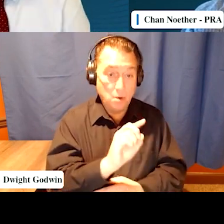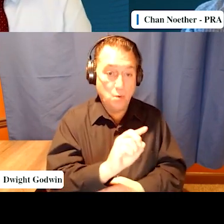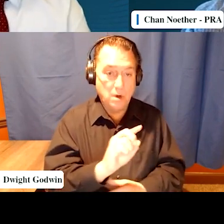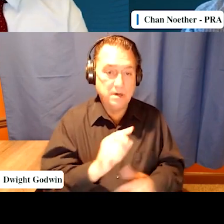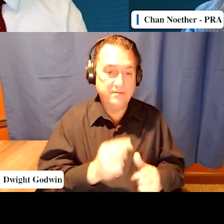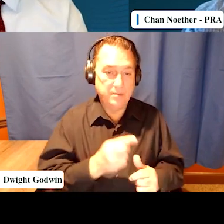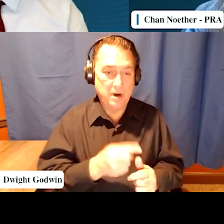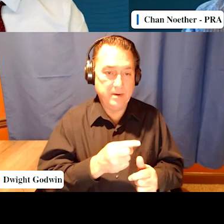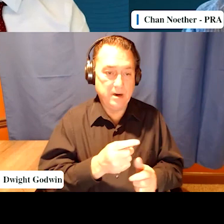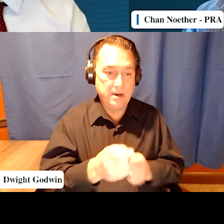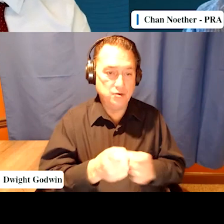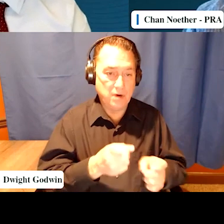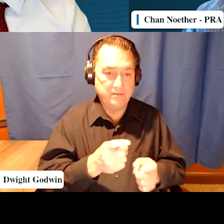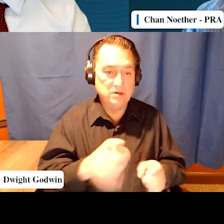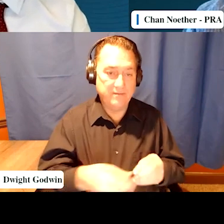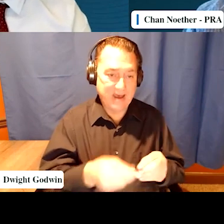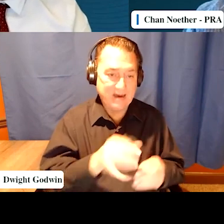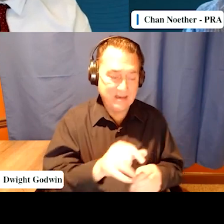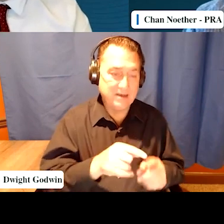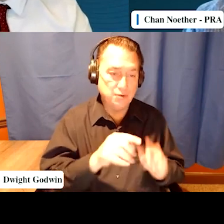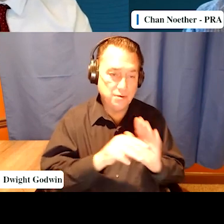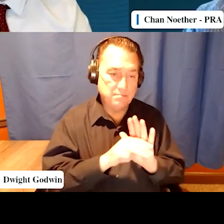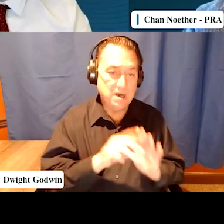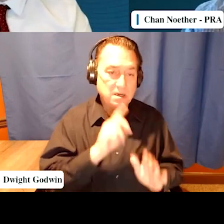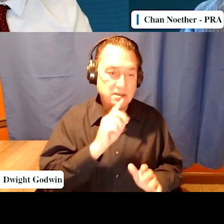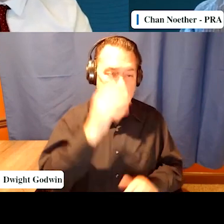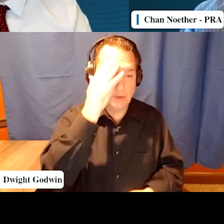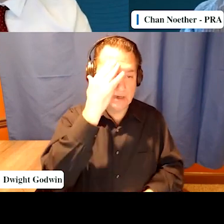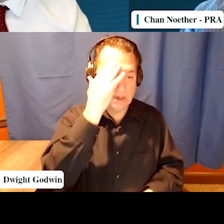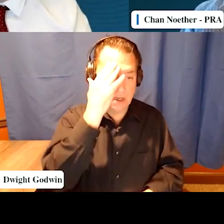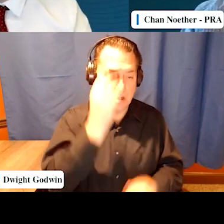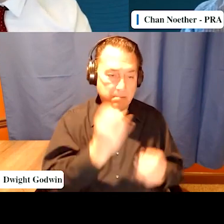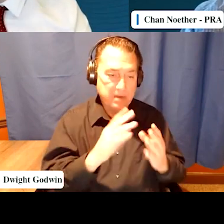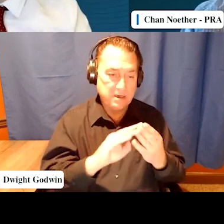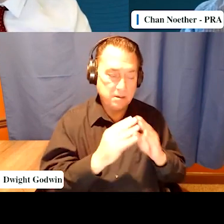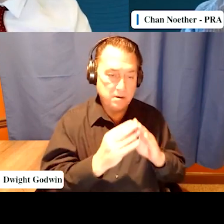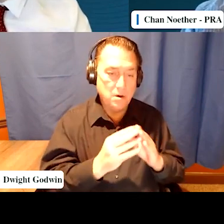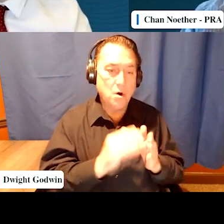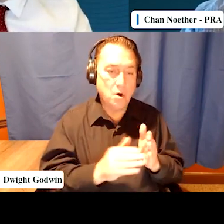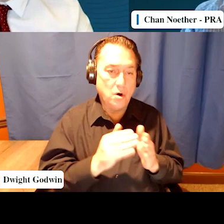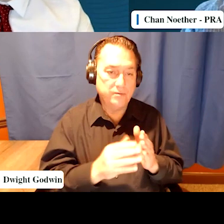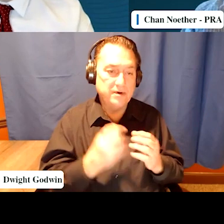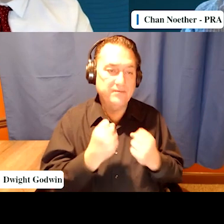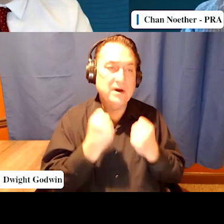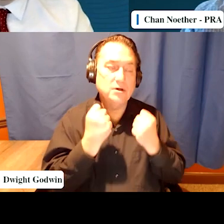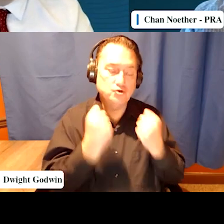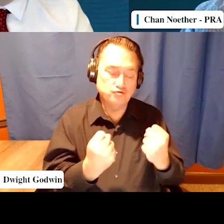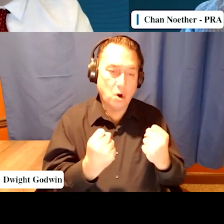adding that intercept to the model was to acknowledge that they're, in many communities, it's often a very robust crisis care system,